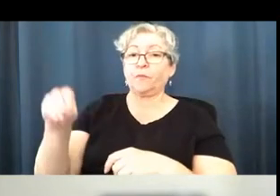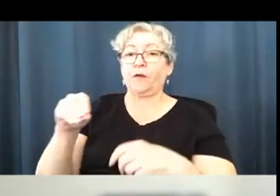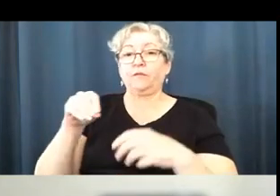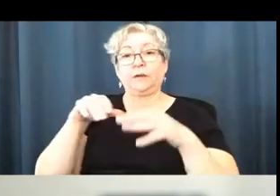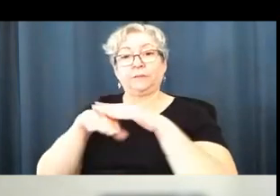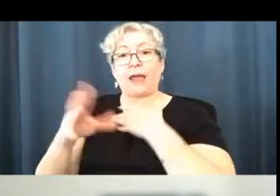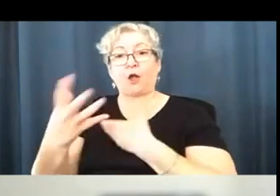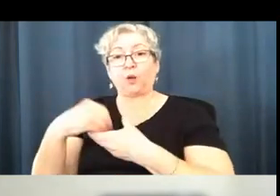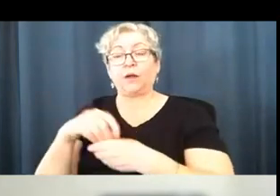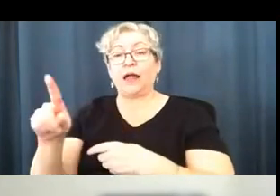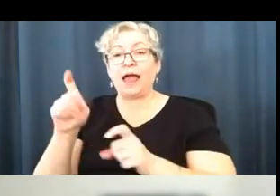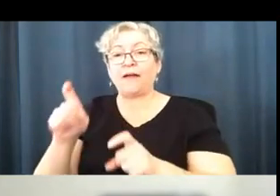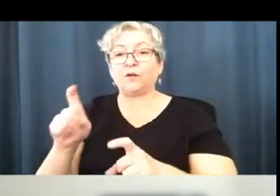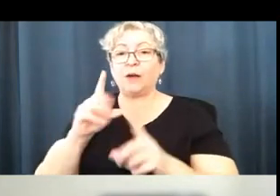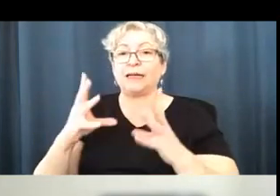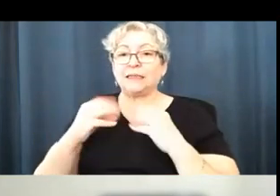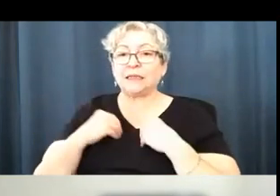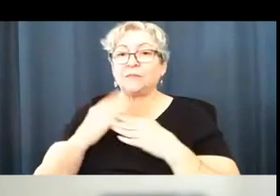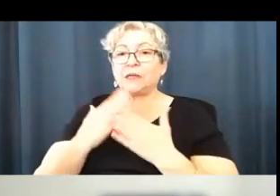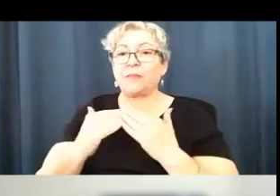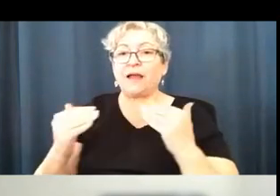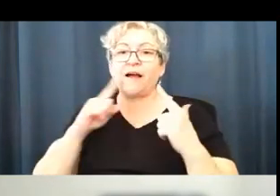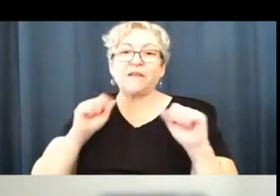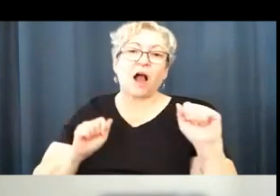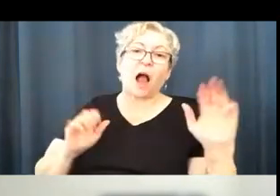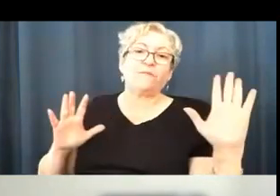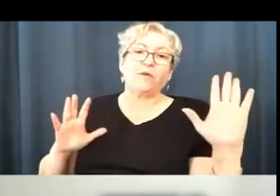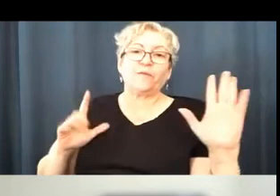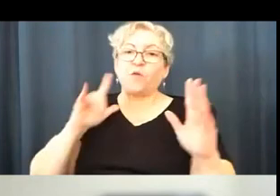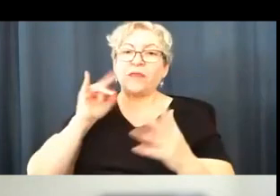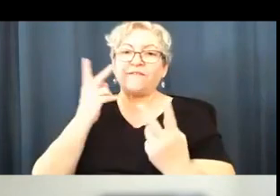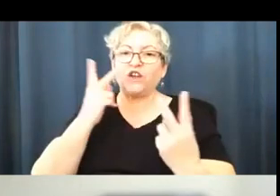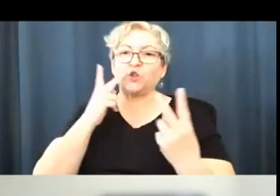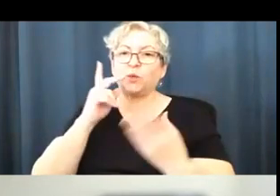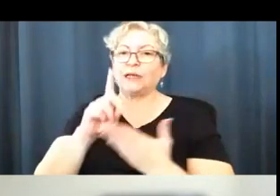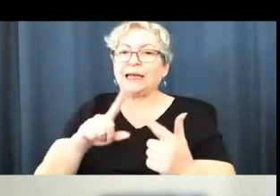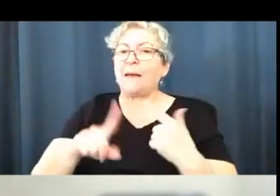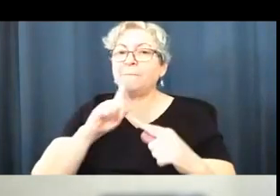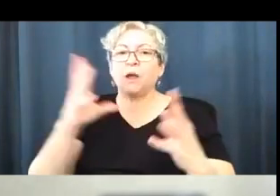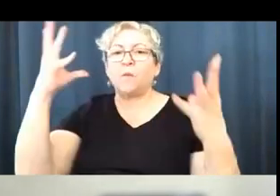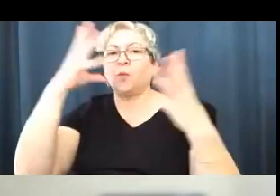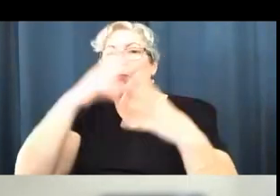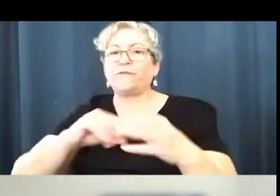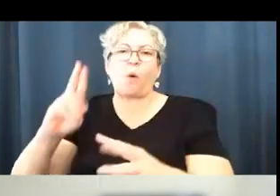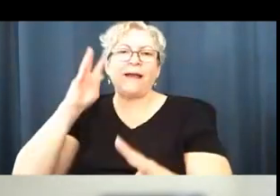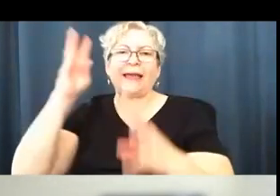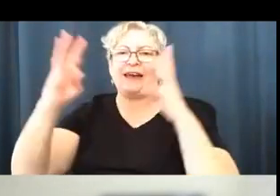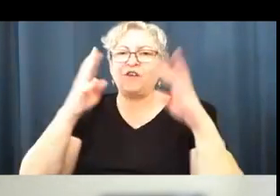means that they have to accept some degree of compromise in the visual design that it can't be beautiful, or innovative, did I hear you say a minute ago